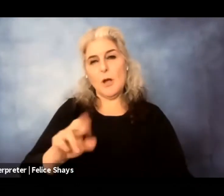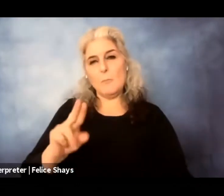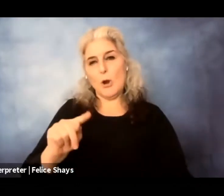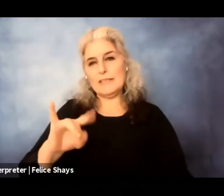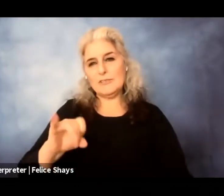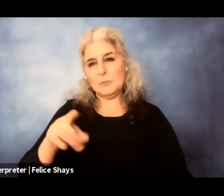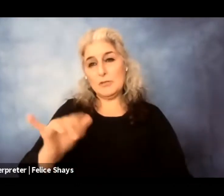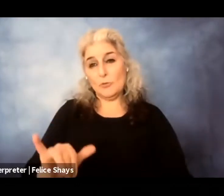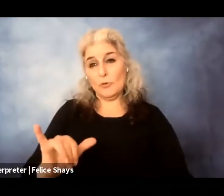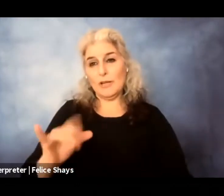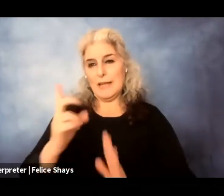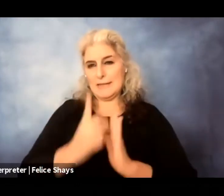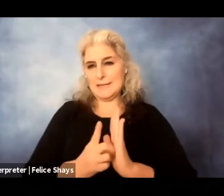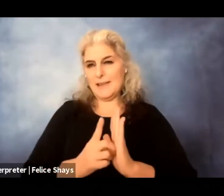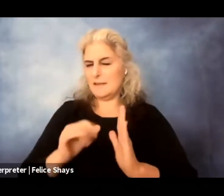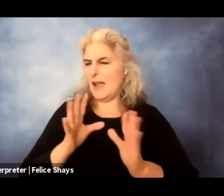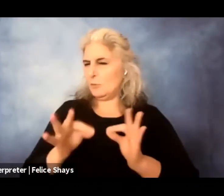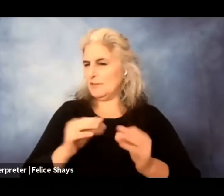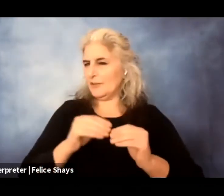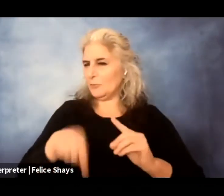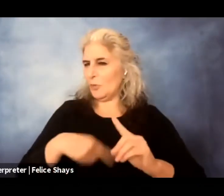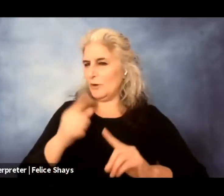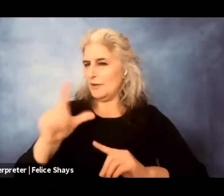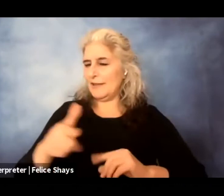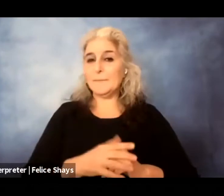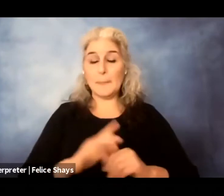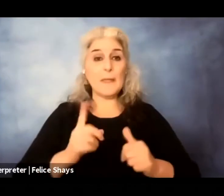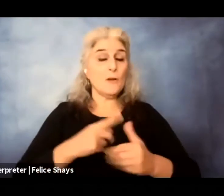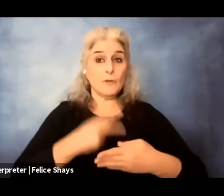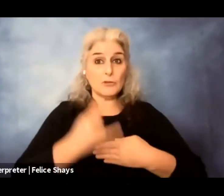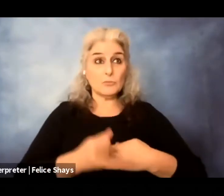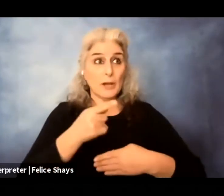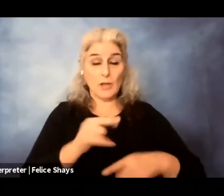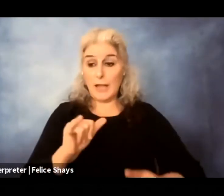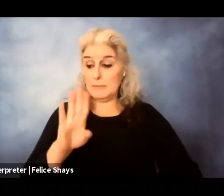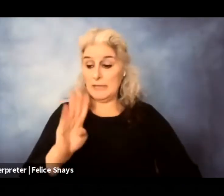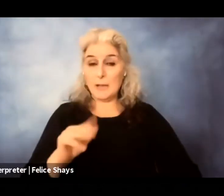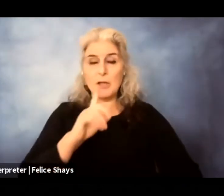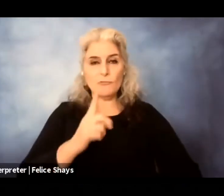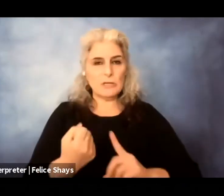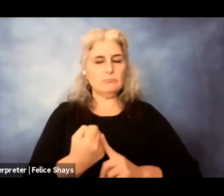the first project i worked at at ibm opened my eyes because it was about design of a new